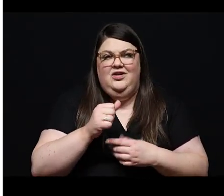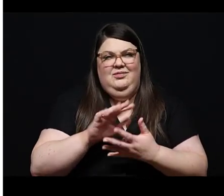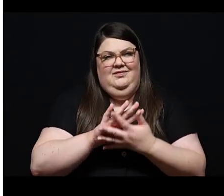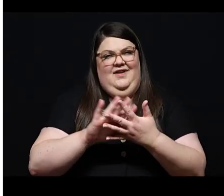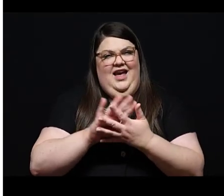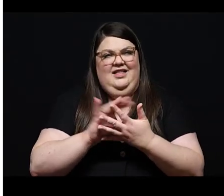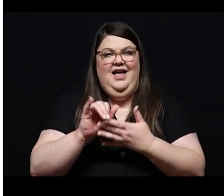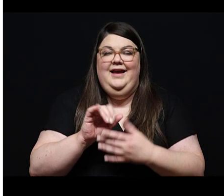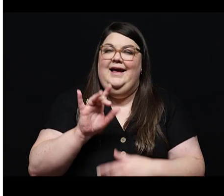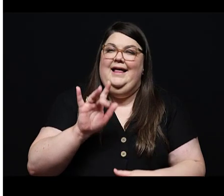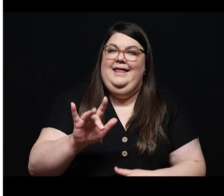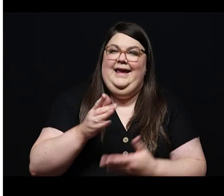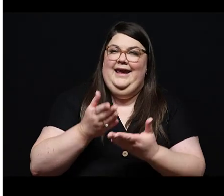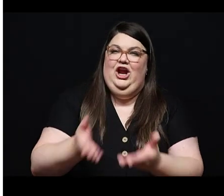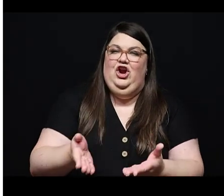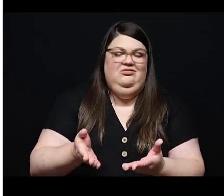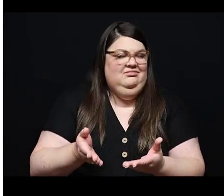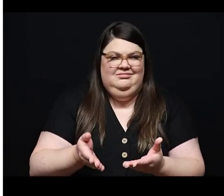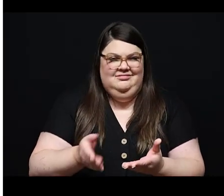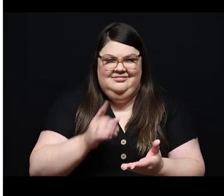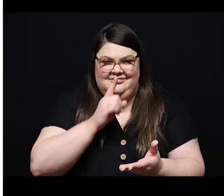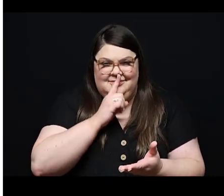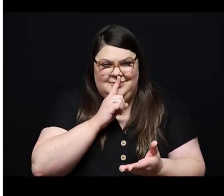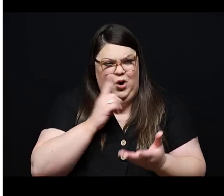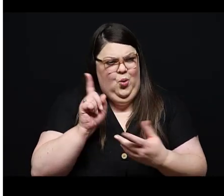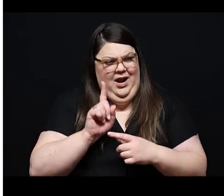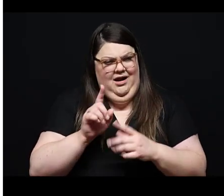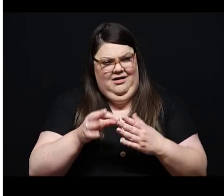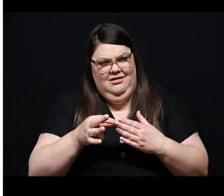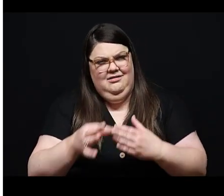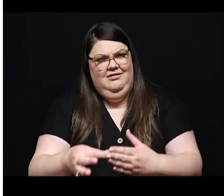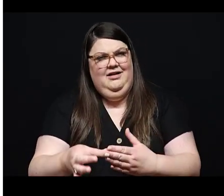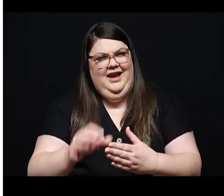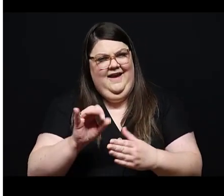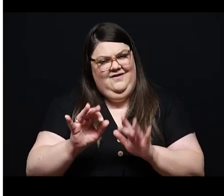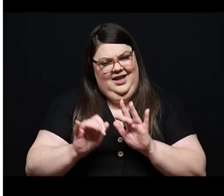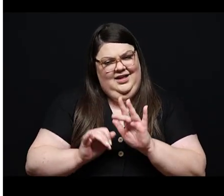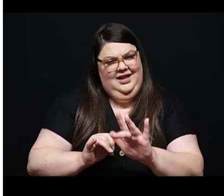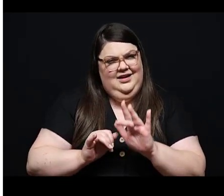here” as this does not inform the reader where they will be directed if they select the link.